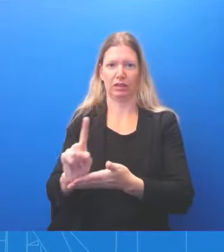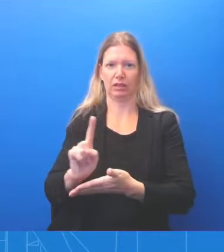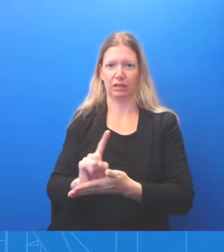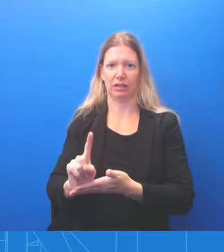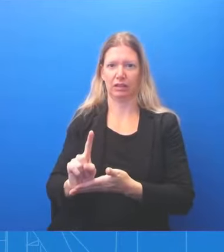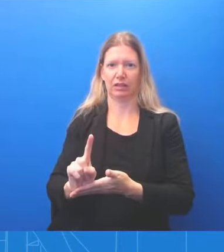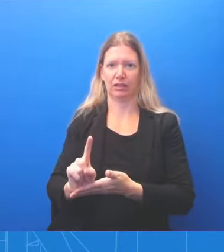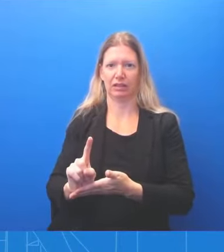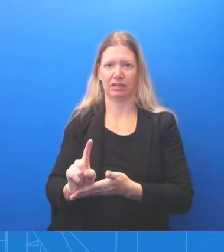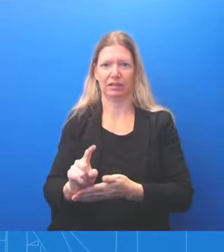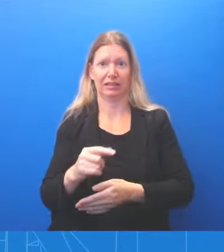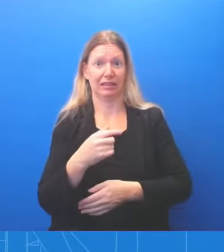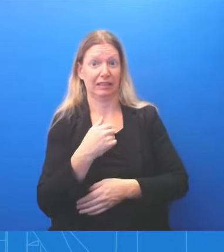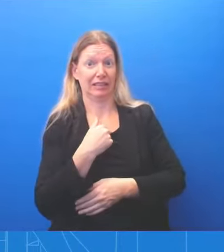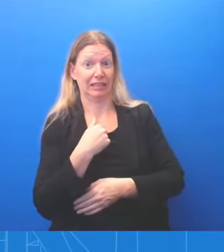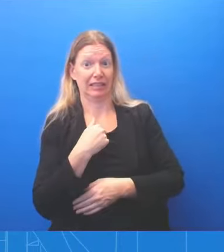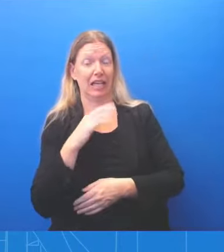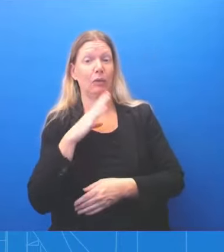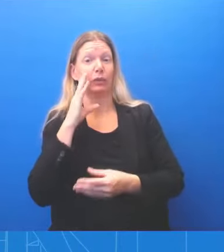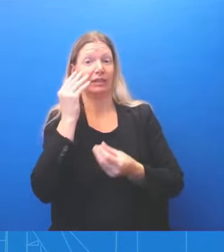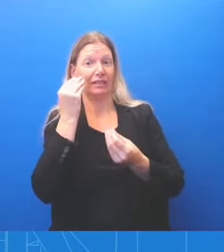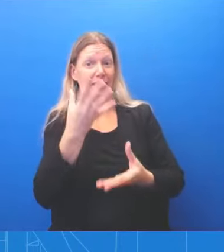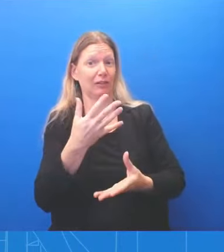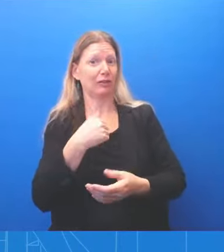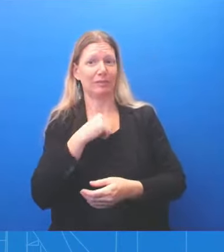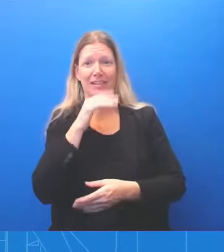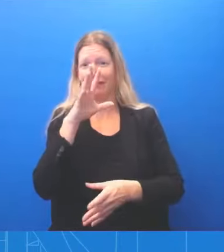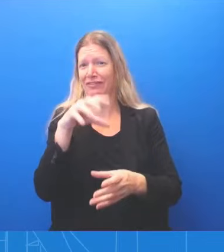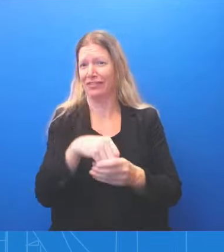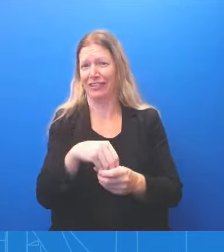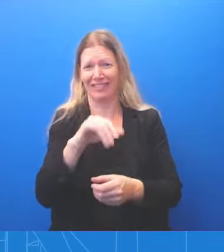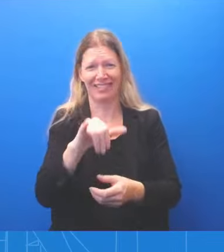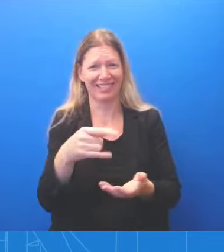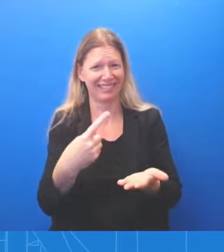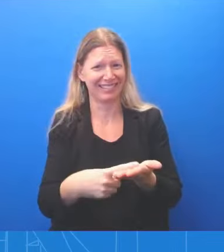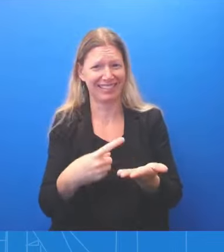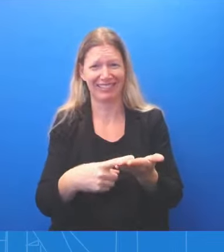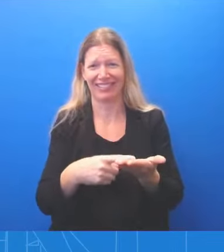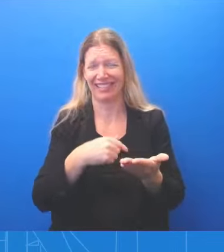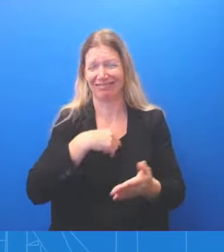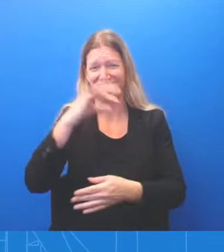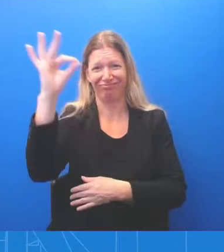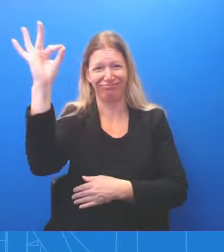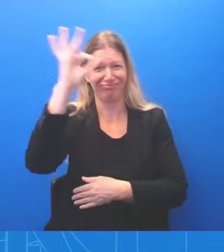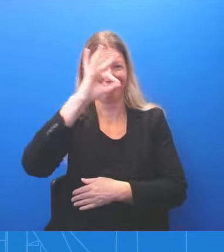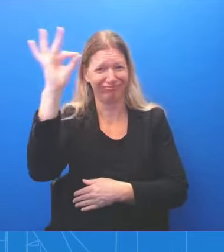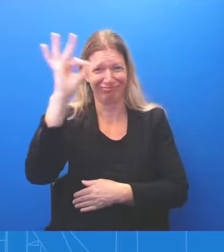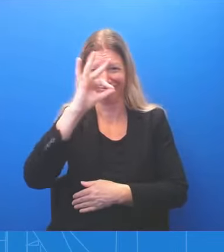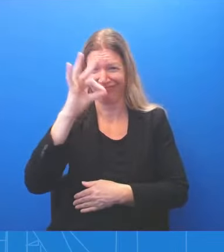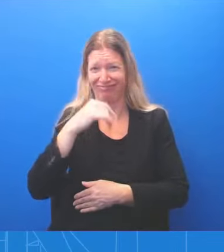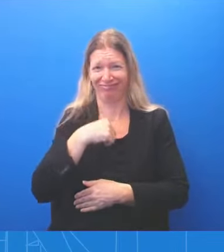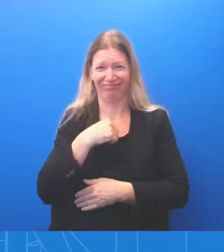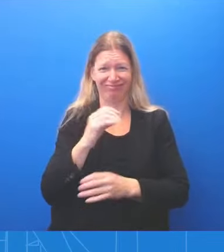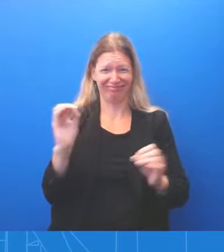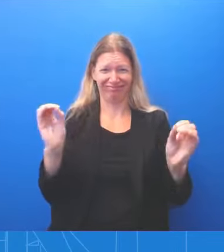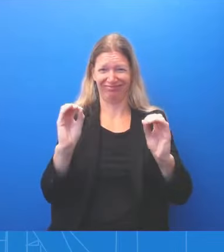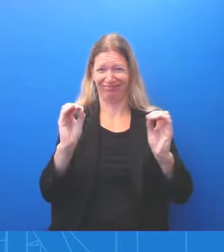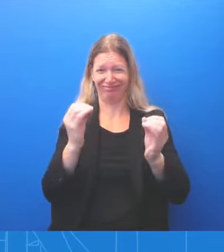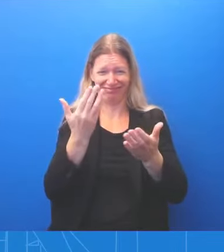in that in that question right there. I -- I have no idea. I've not seen the data. I cannot speak to this. I will leave it to the experts and not weigh in.